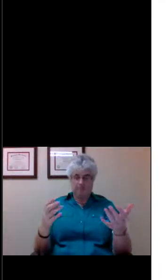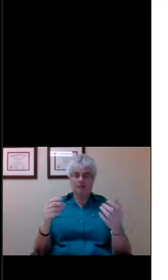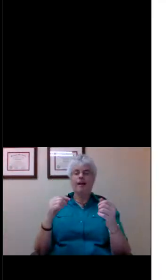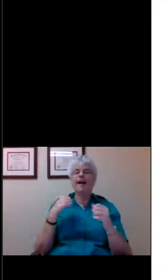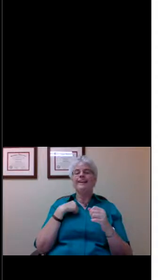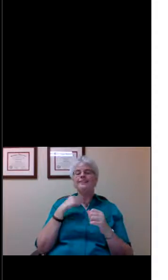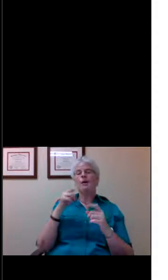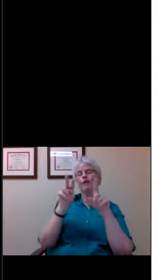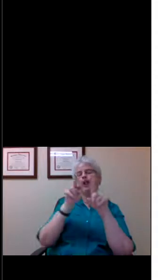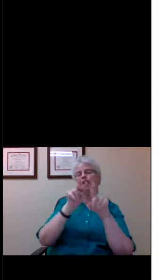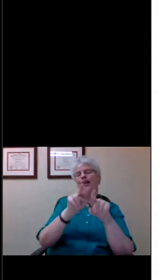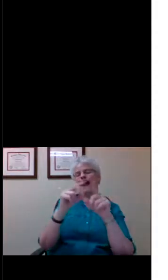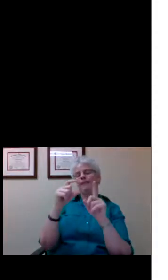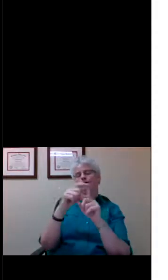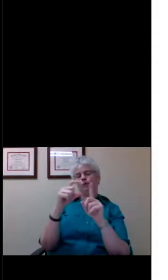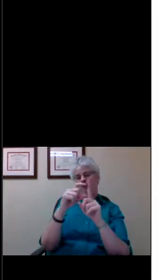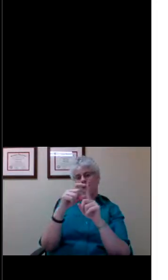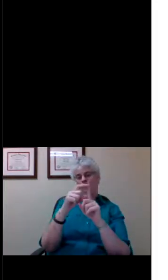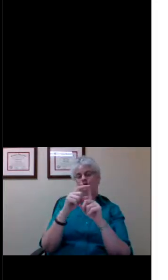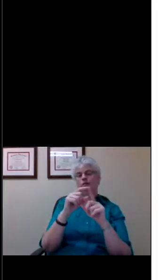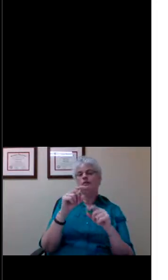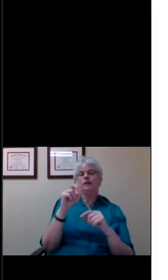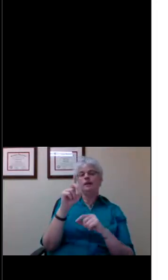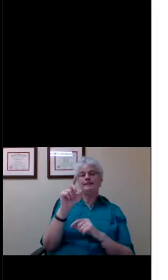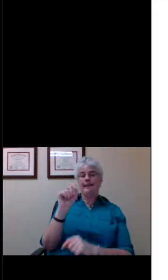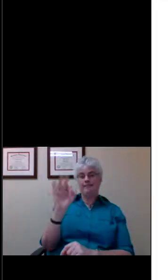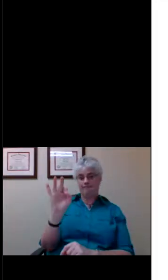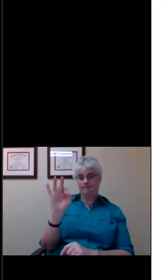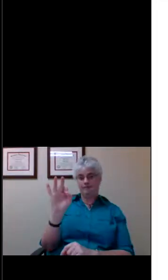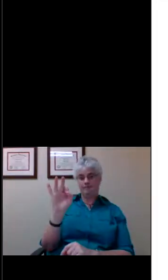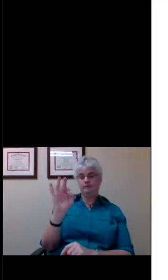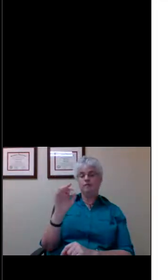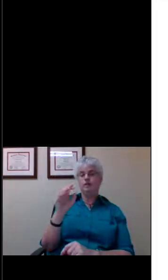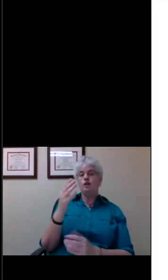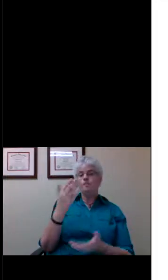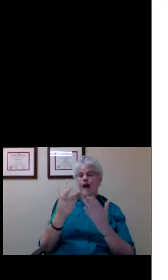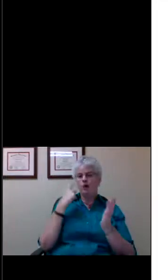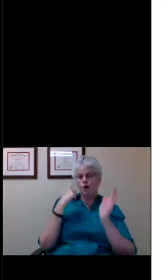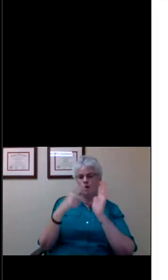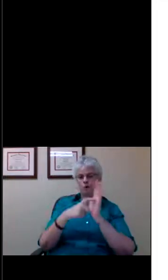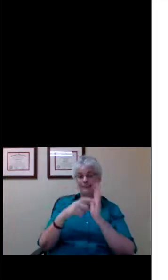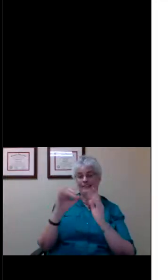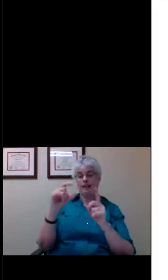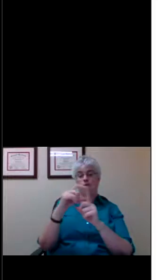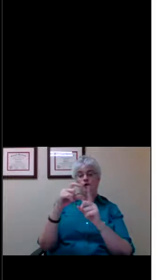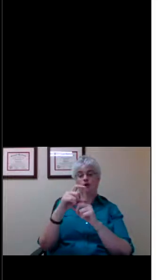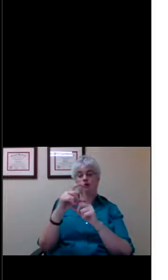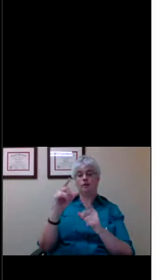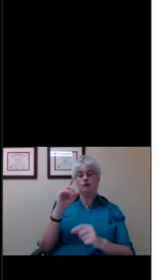Deaf person. So I'm looking at the term "Deaf" and you might have noticed that the